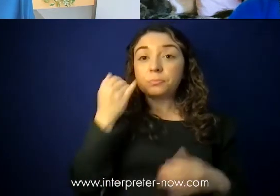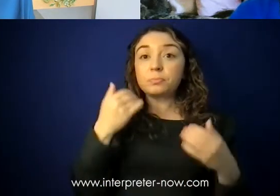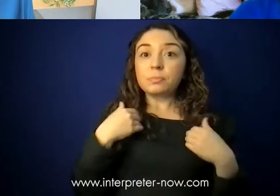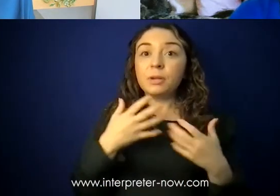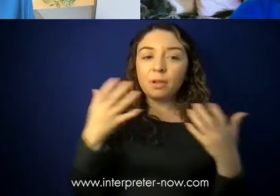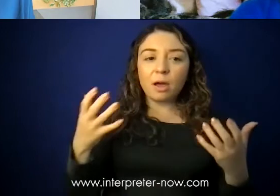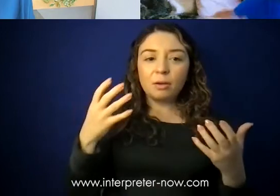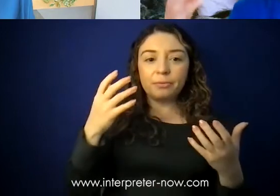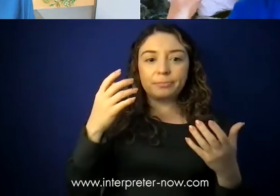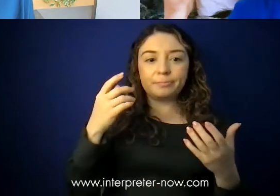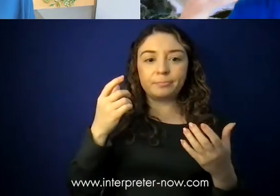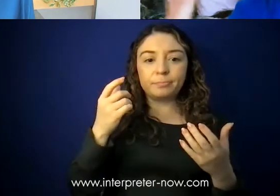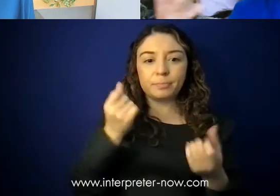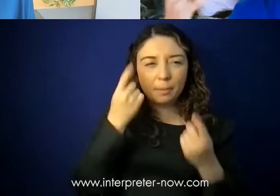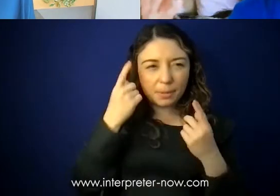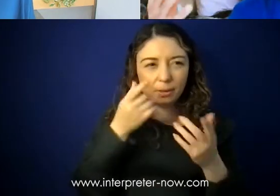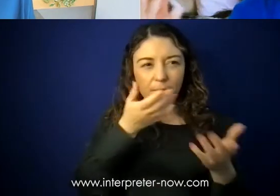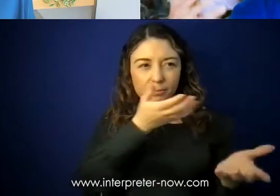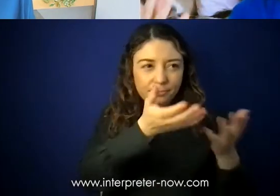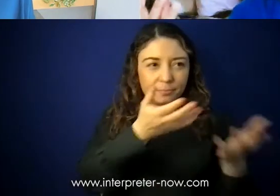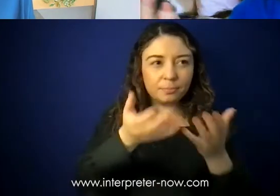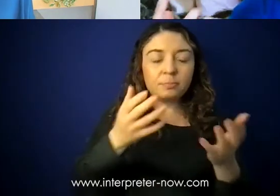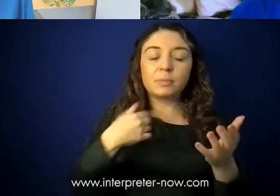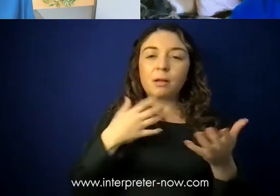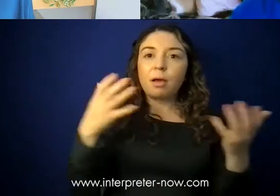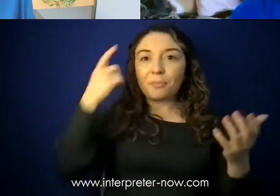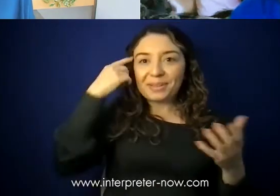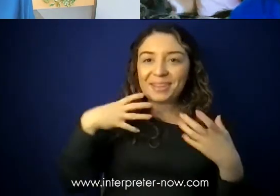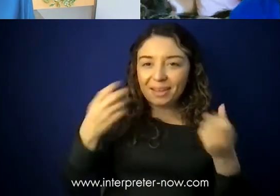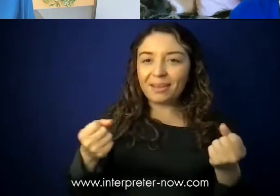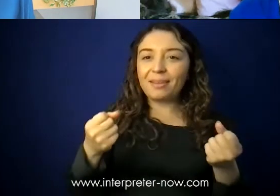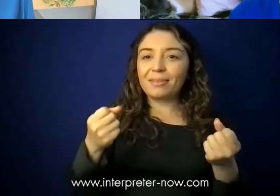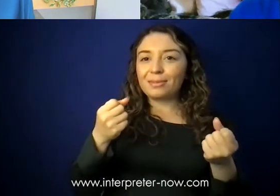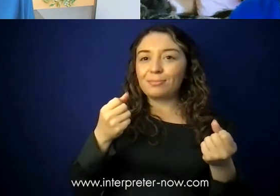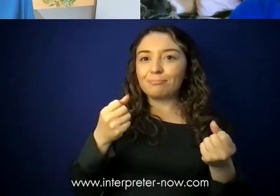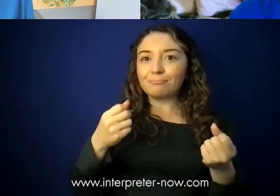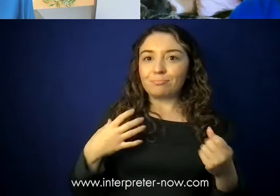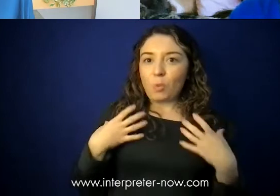and the mental health wellness and well-being perspective, we are much more likely to achieve